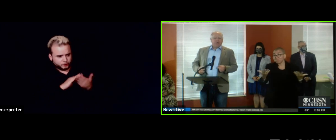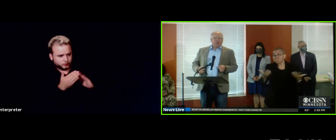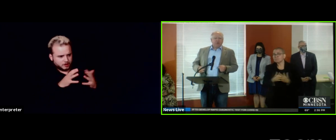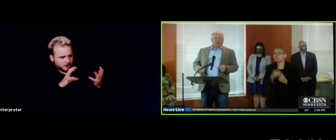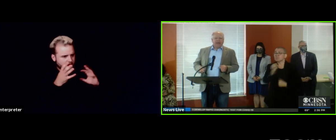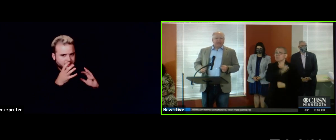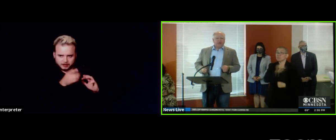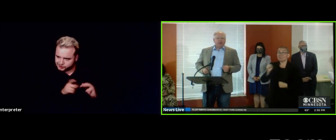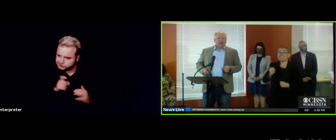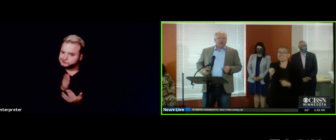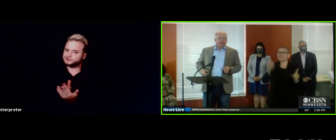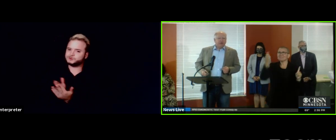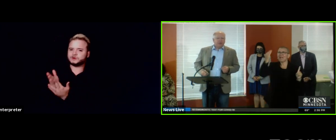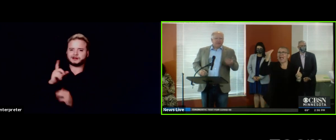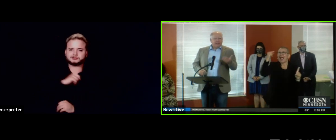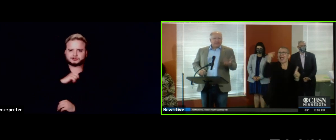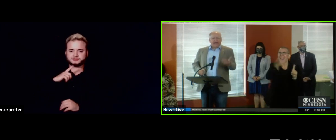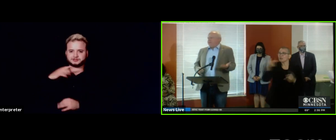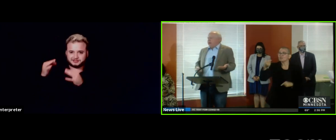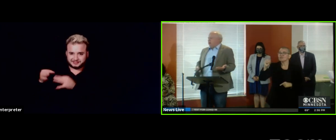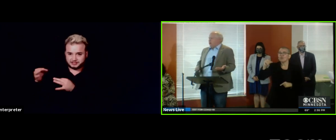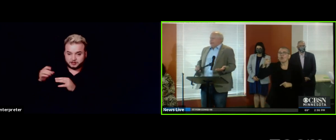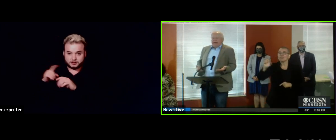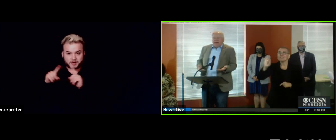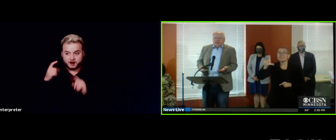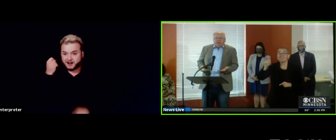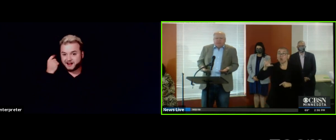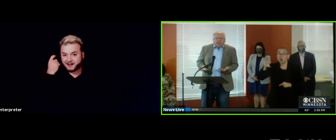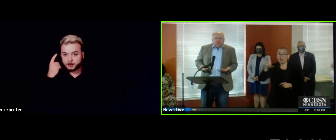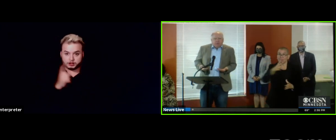Floyd got killed out there we have yet to have that hearing and I think people are really